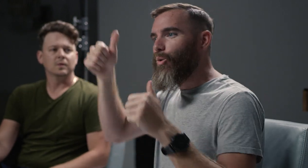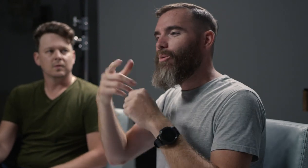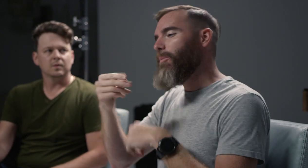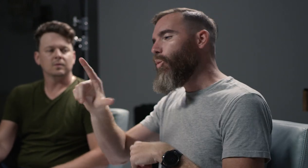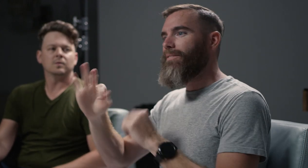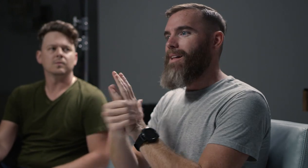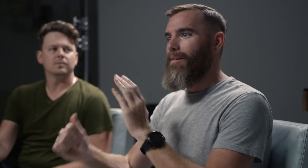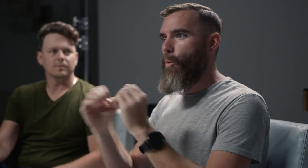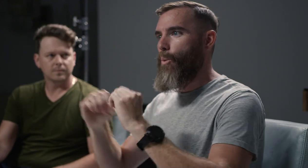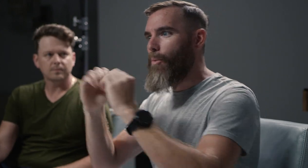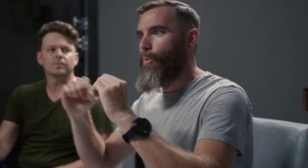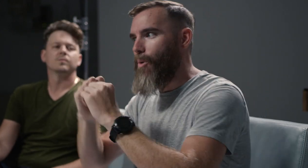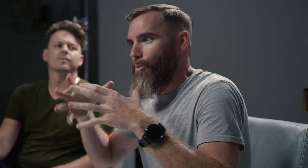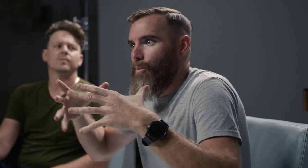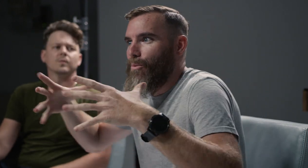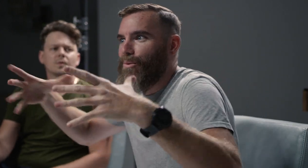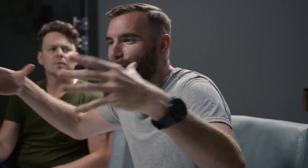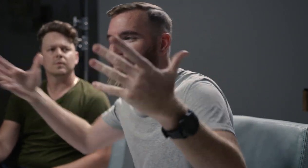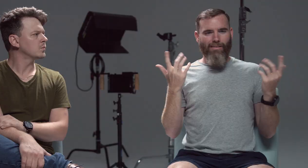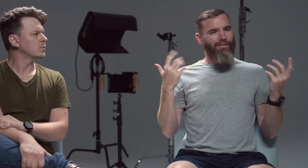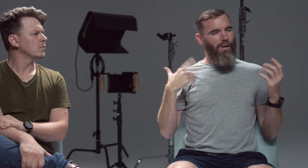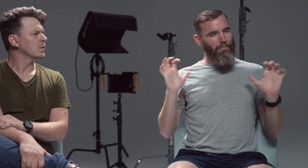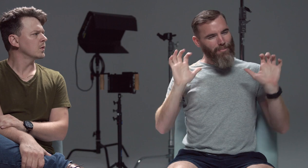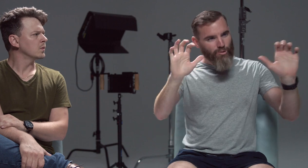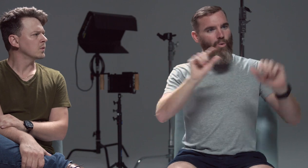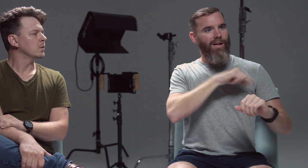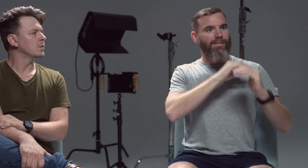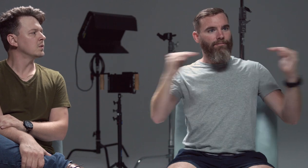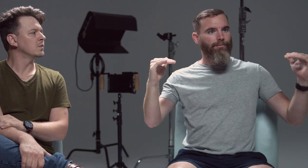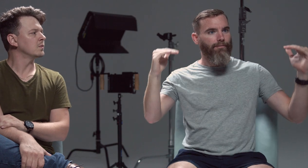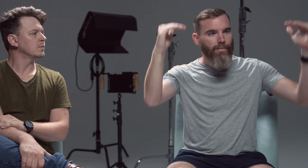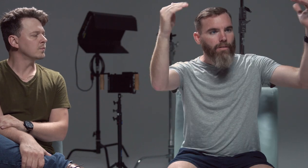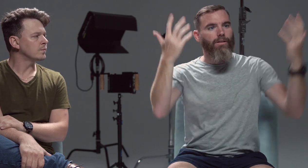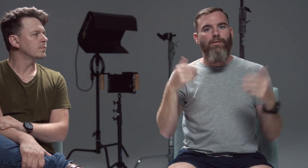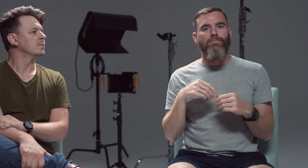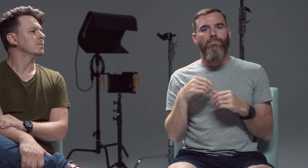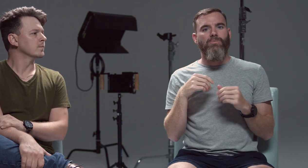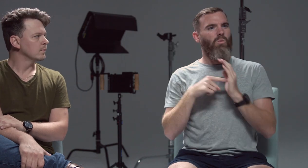That creates a greater pool of talent, and we can keep growing and growing. I want us to push our quality level even higher,